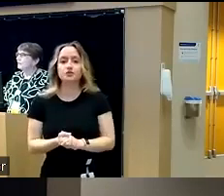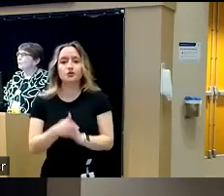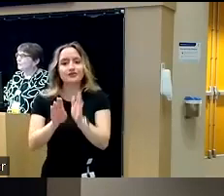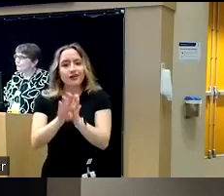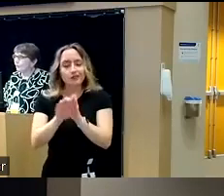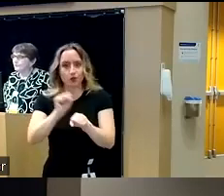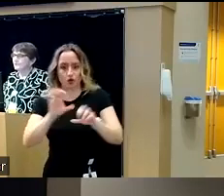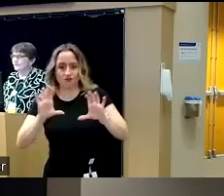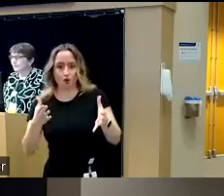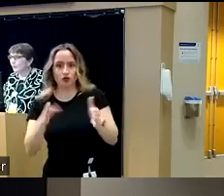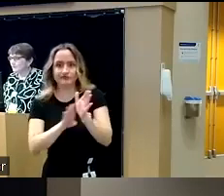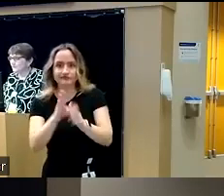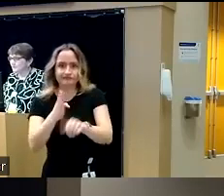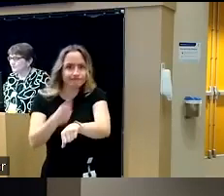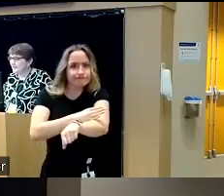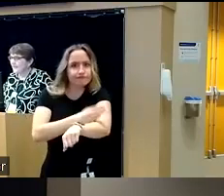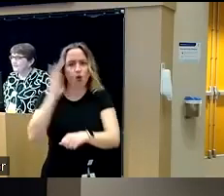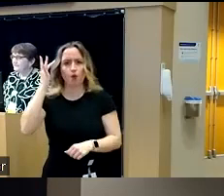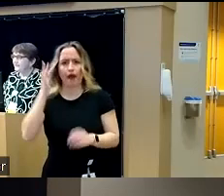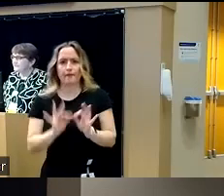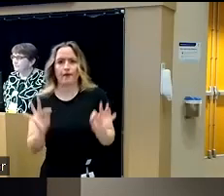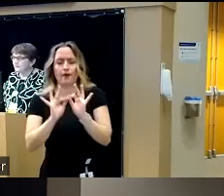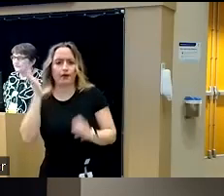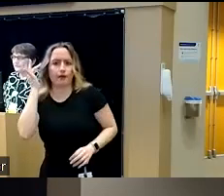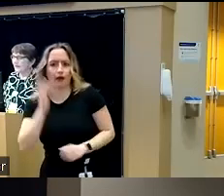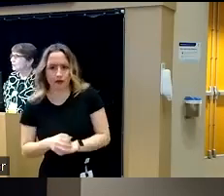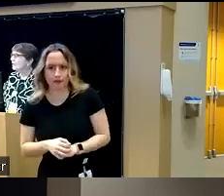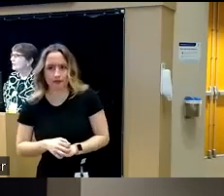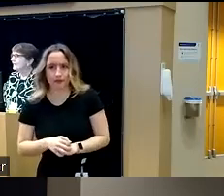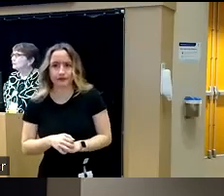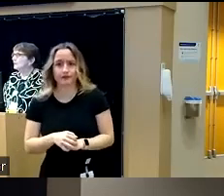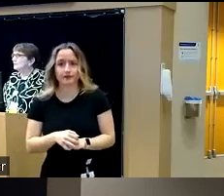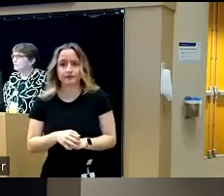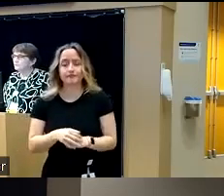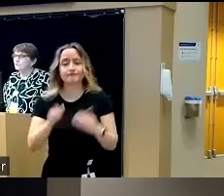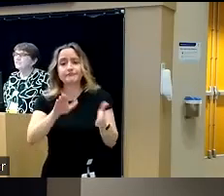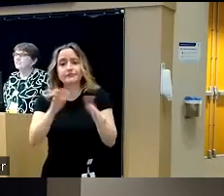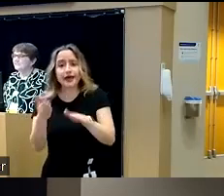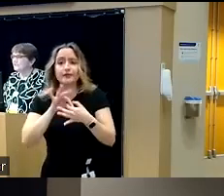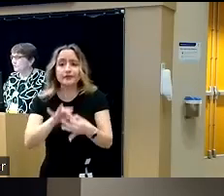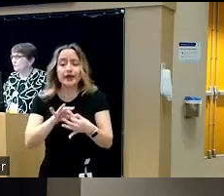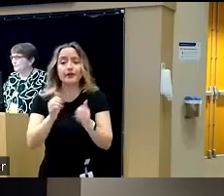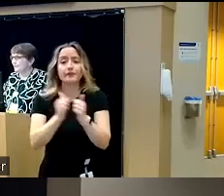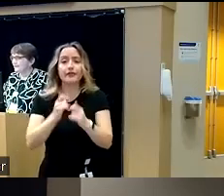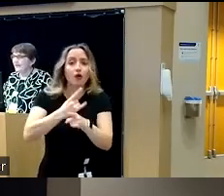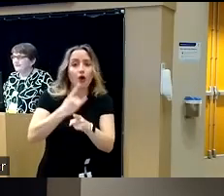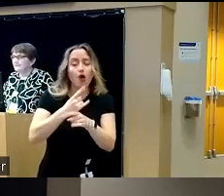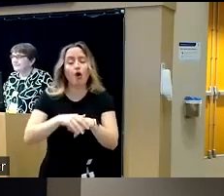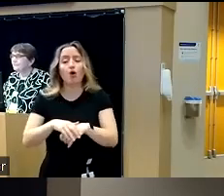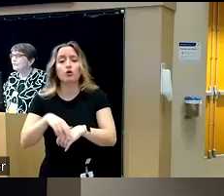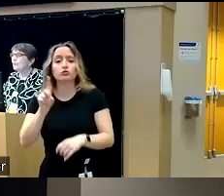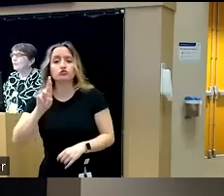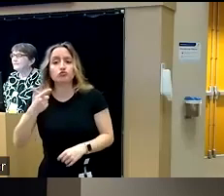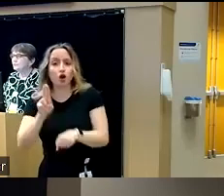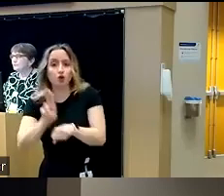our Workforce important deaths related to alcohol and drug use continue and the need for what we